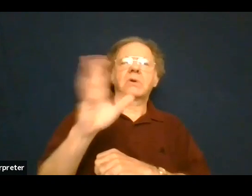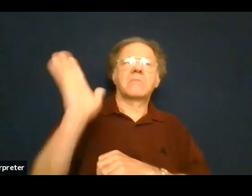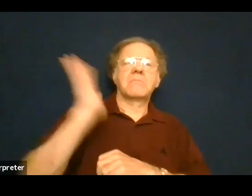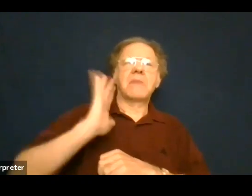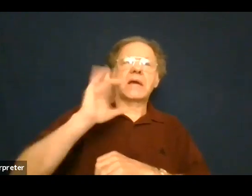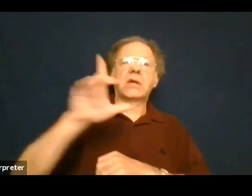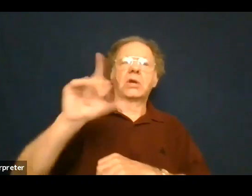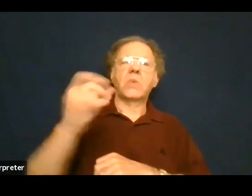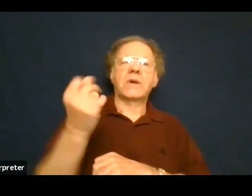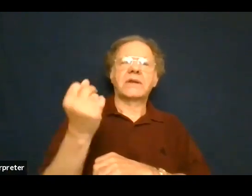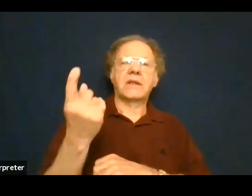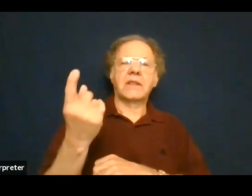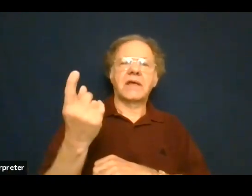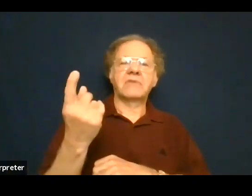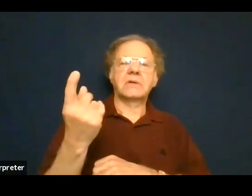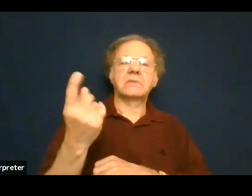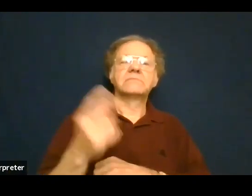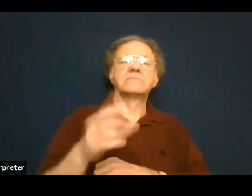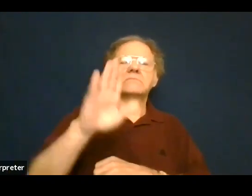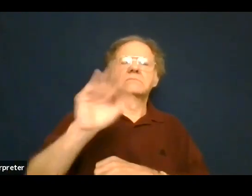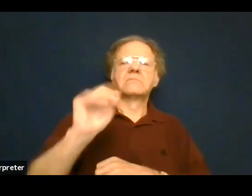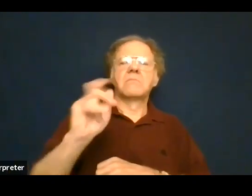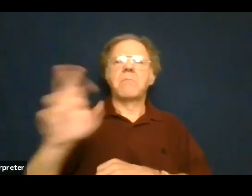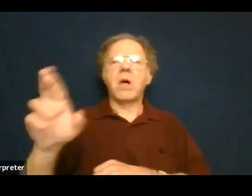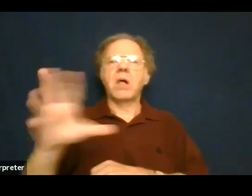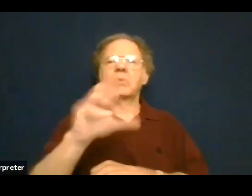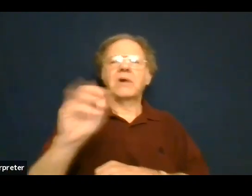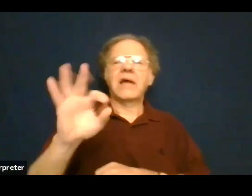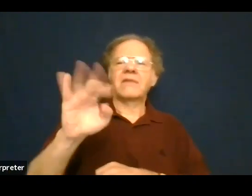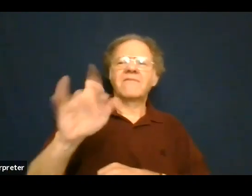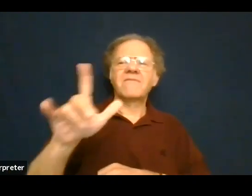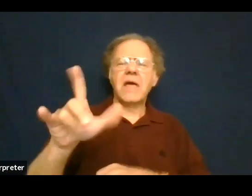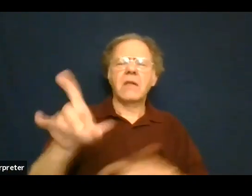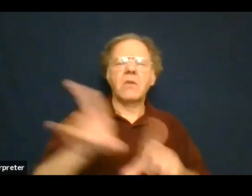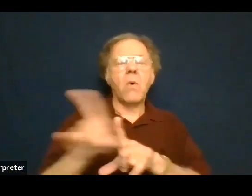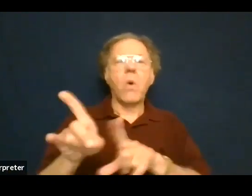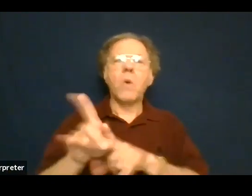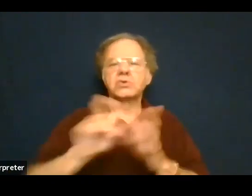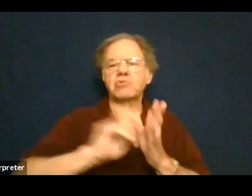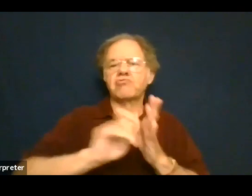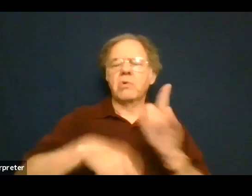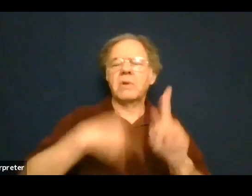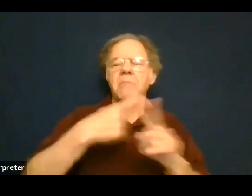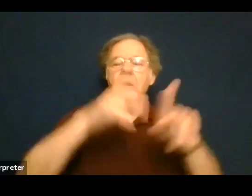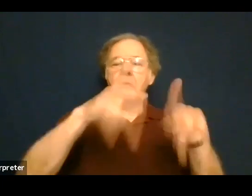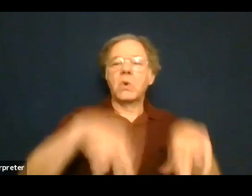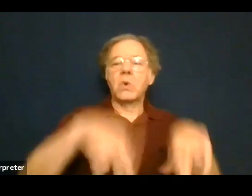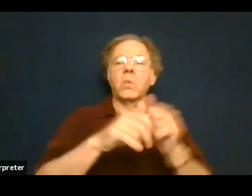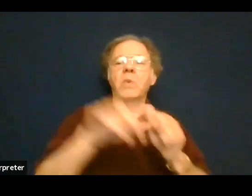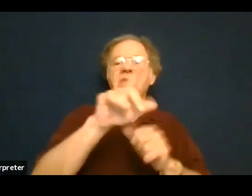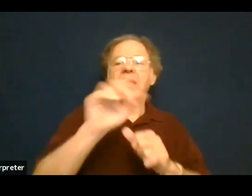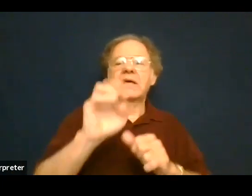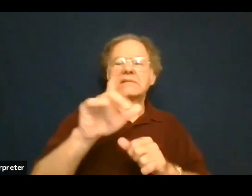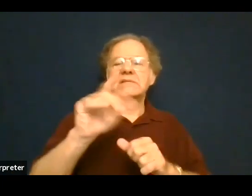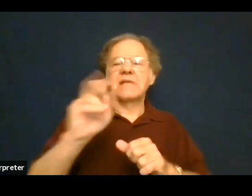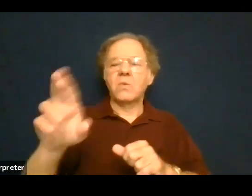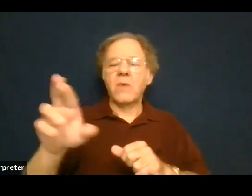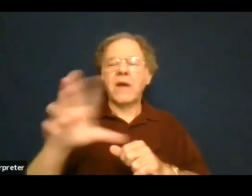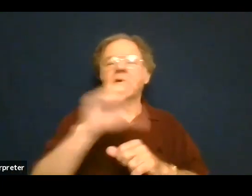Balmer and Fayle also reported on a patient with Zellweger and Usher in 2007.